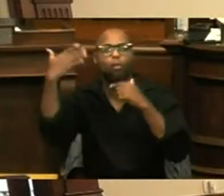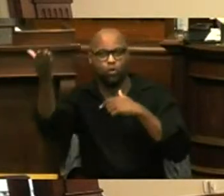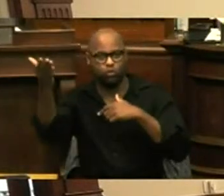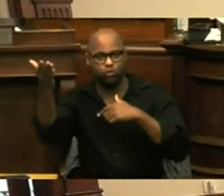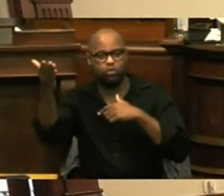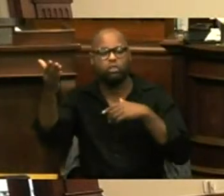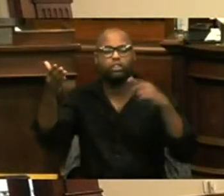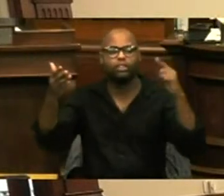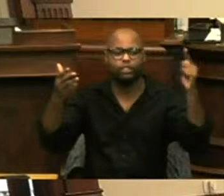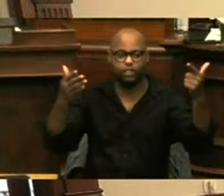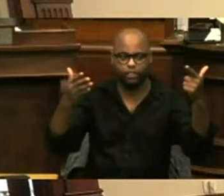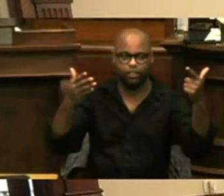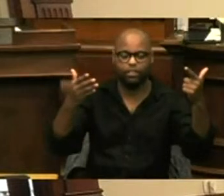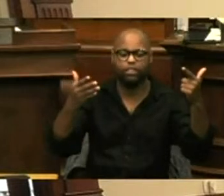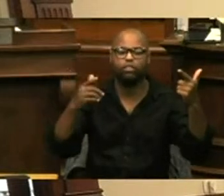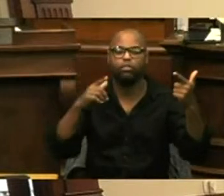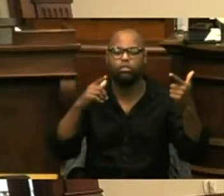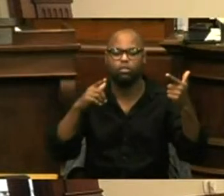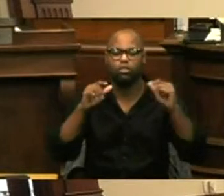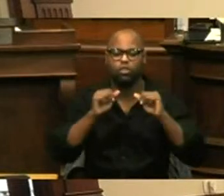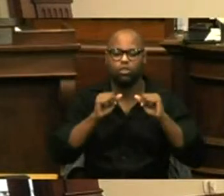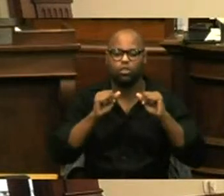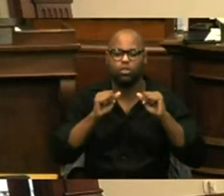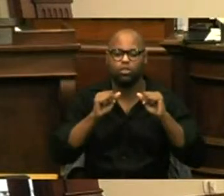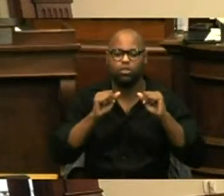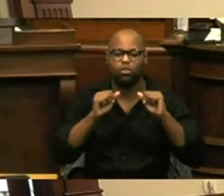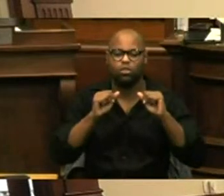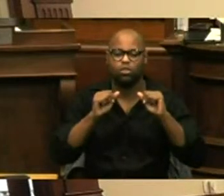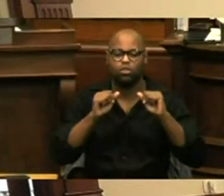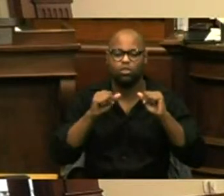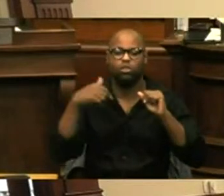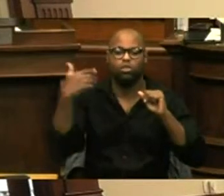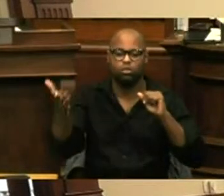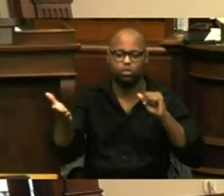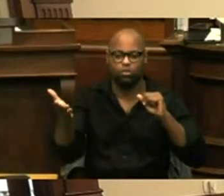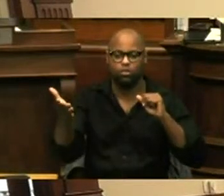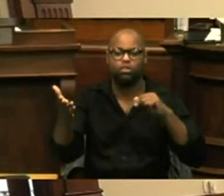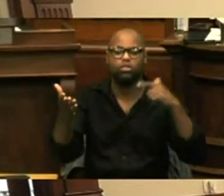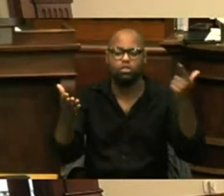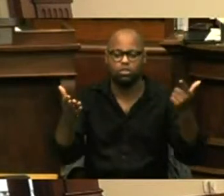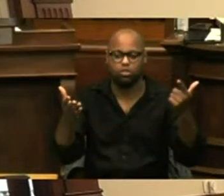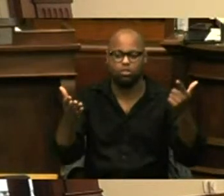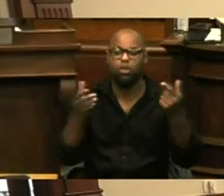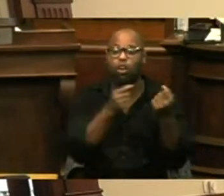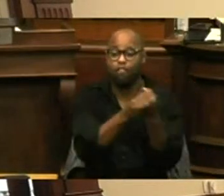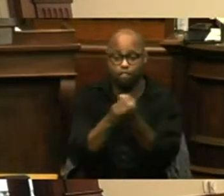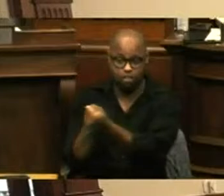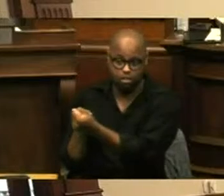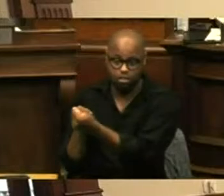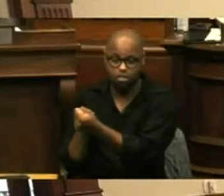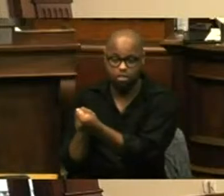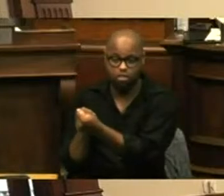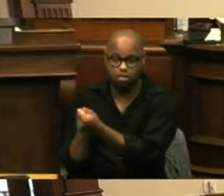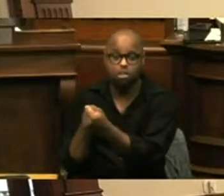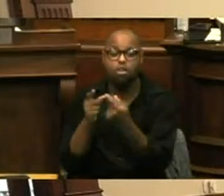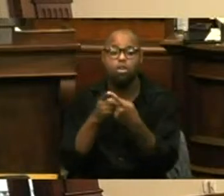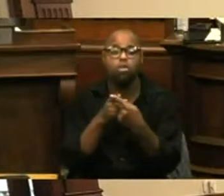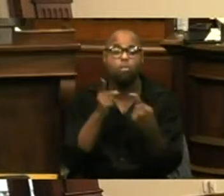in favor? Move it first. We gotta move it. Move it! Second.